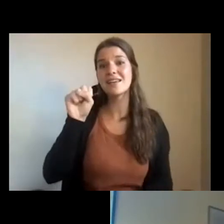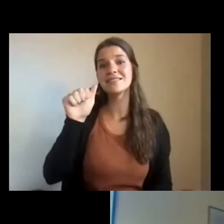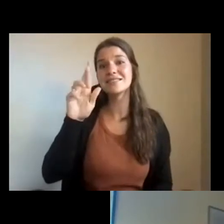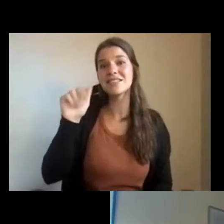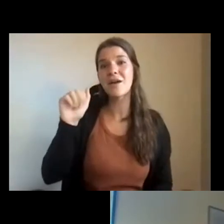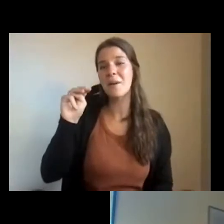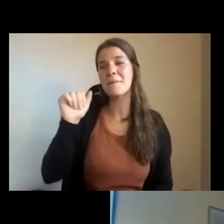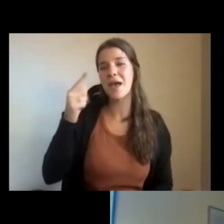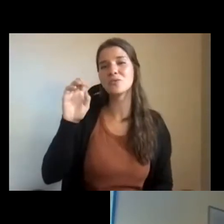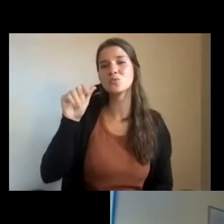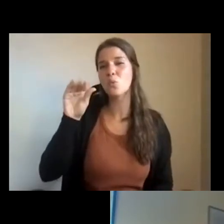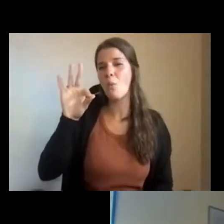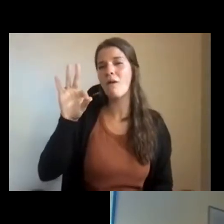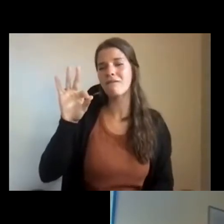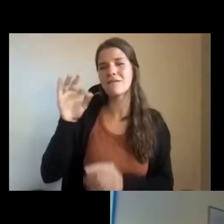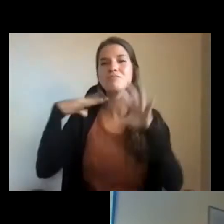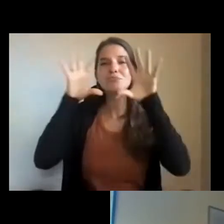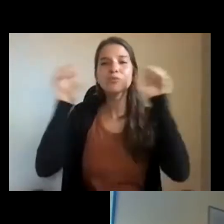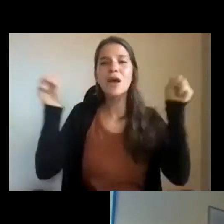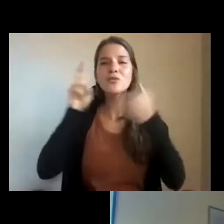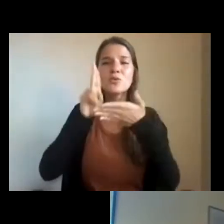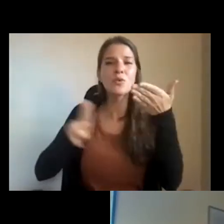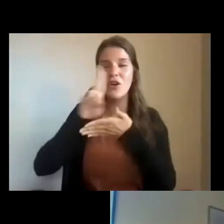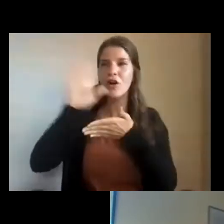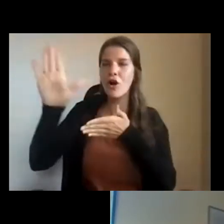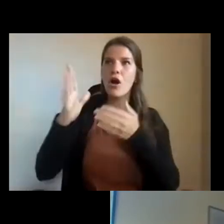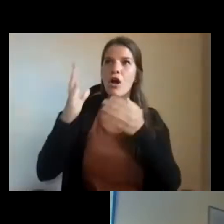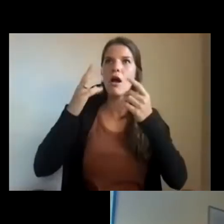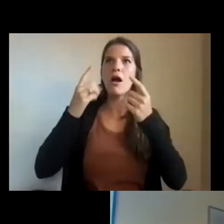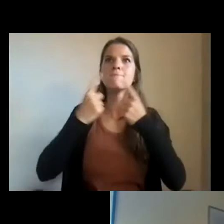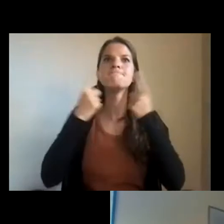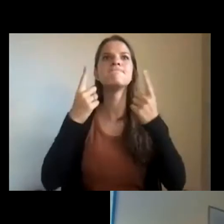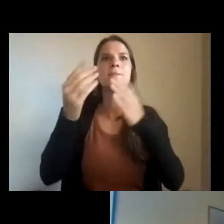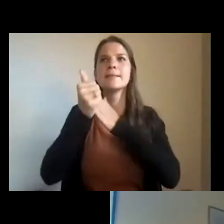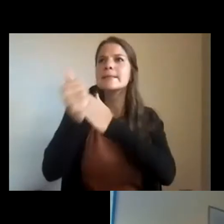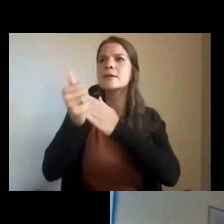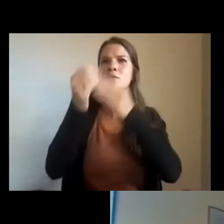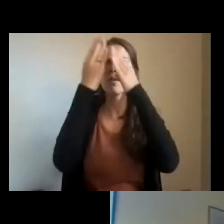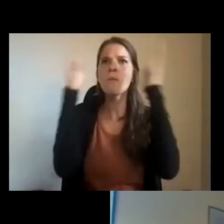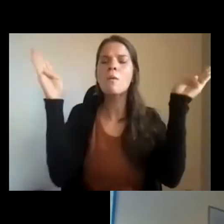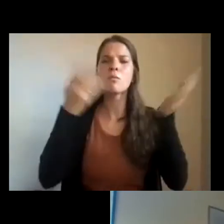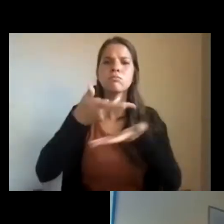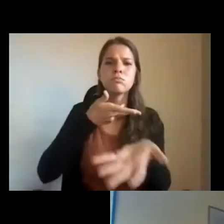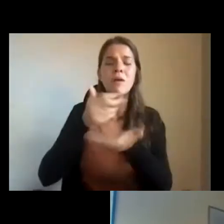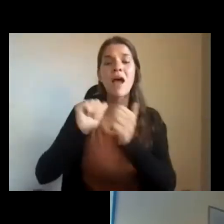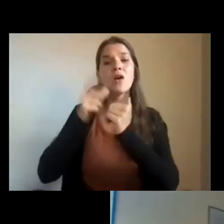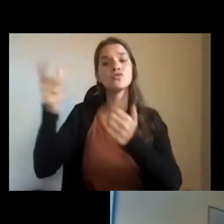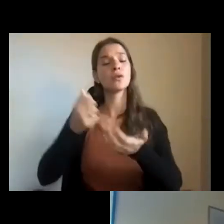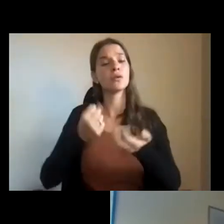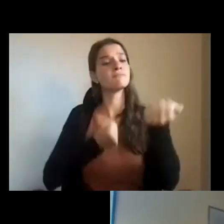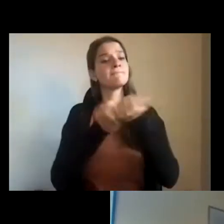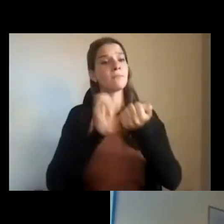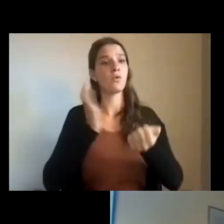How she's trying to help our organization very broadly respond and to the vaccine and care for